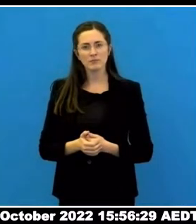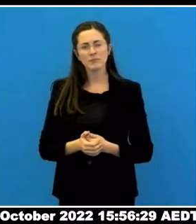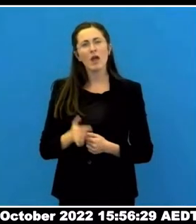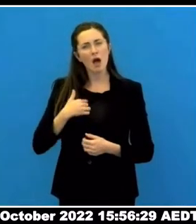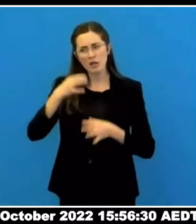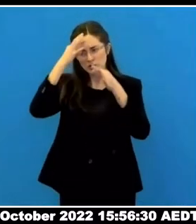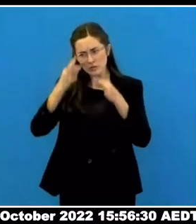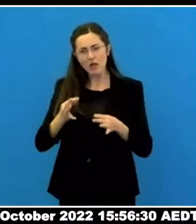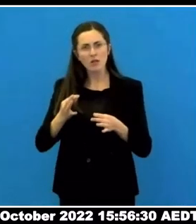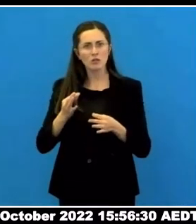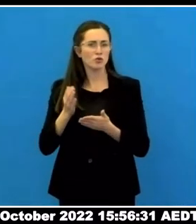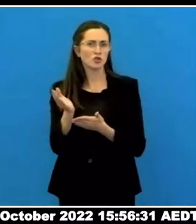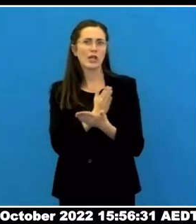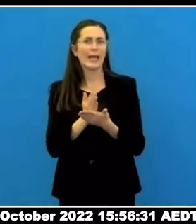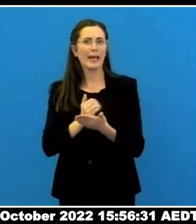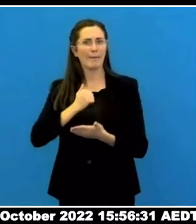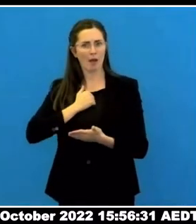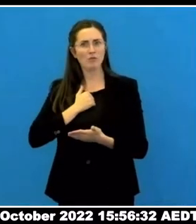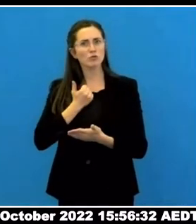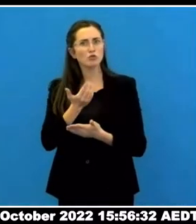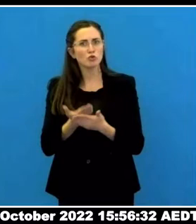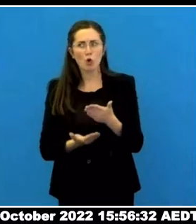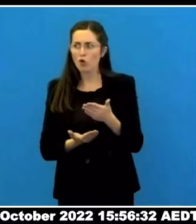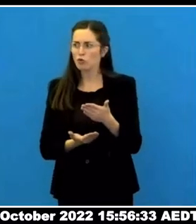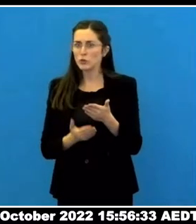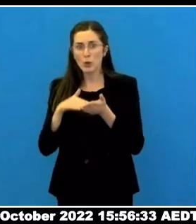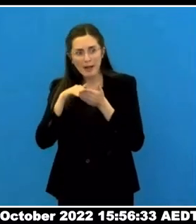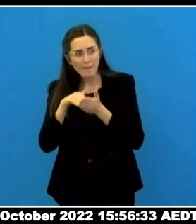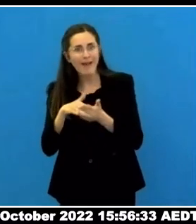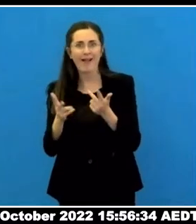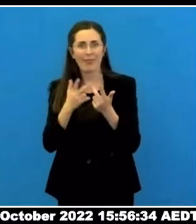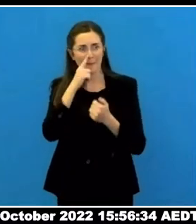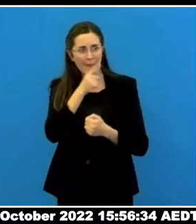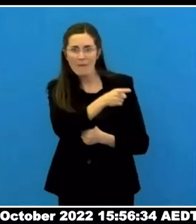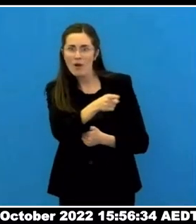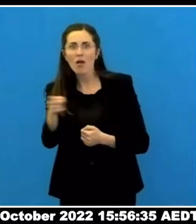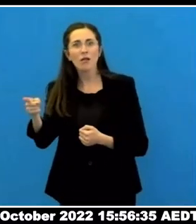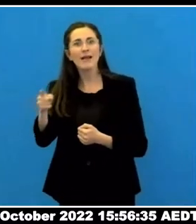And be, you know, together to help others to get over